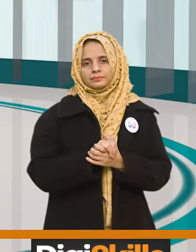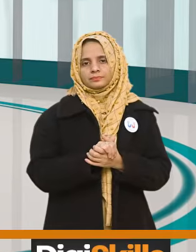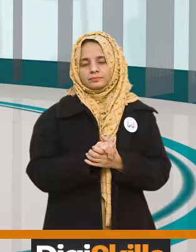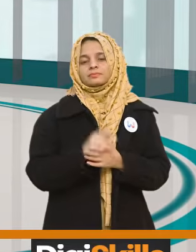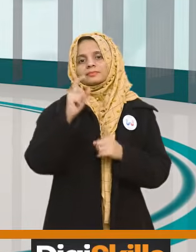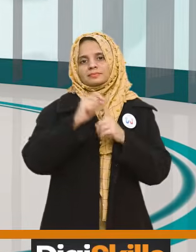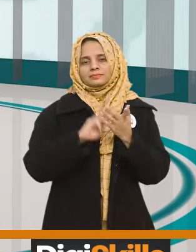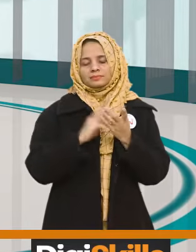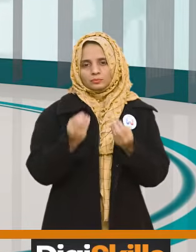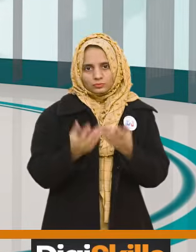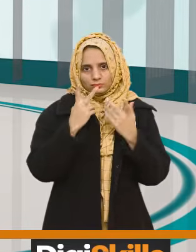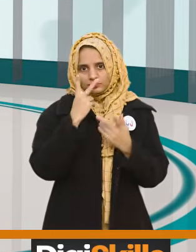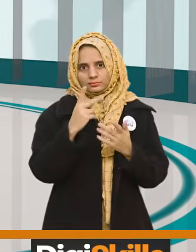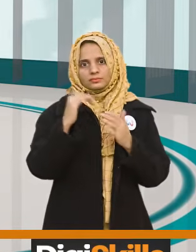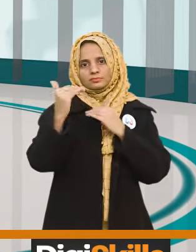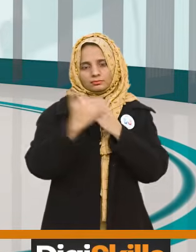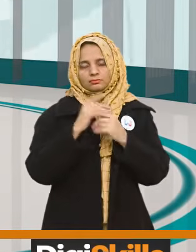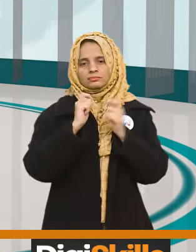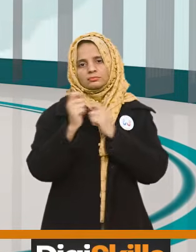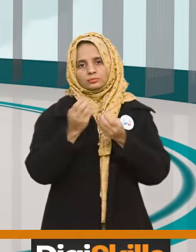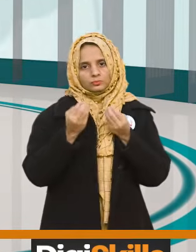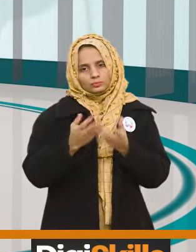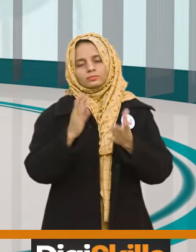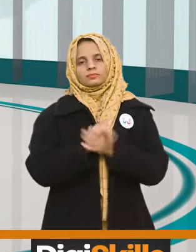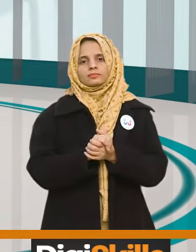When the PMB opens, the conversation will start.